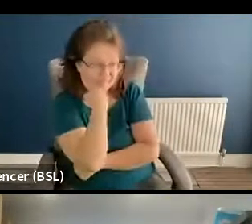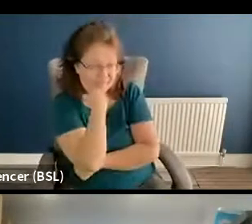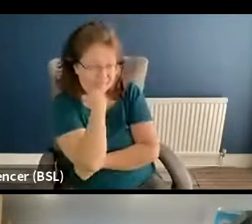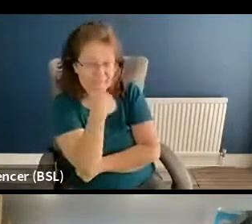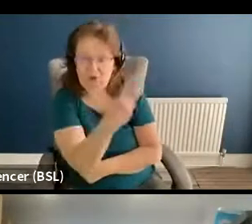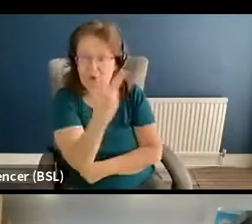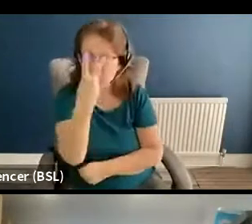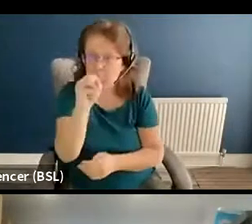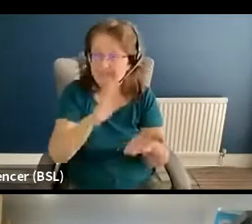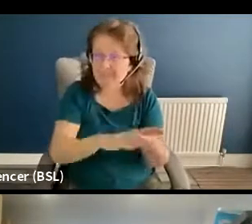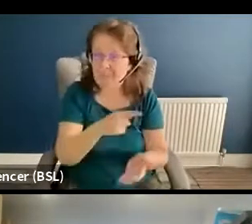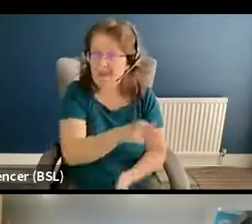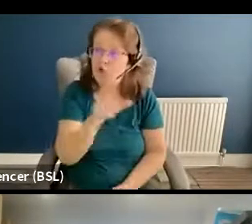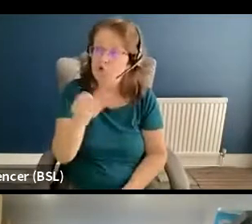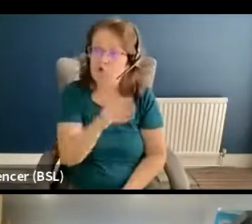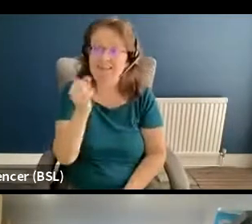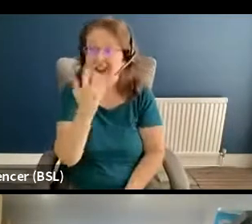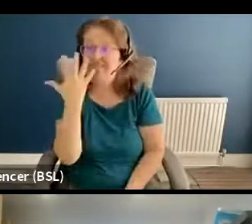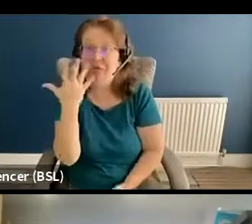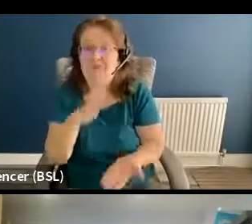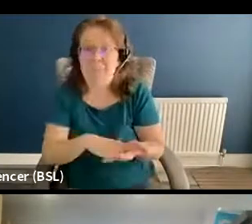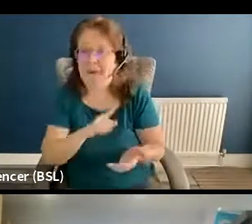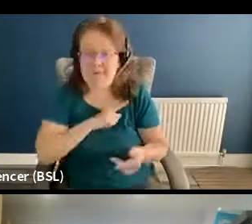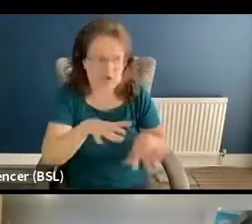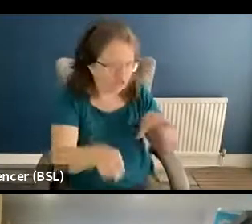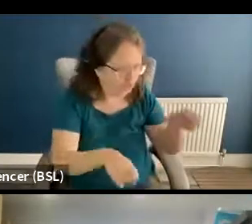something that takes five is is what works.